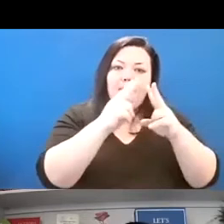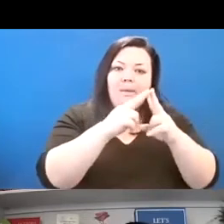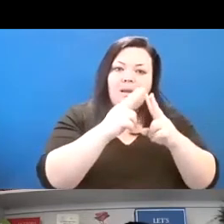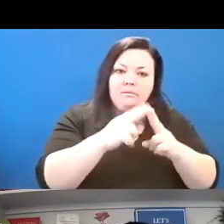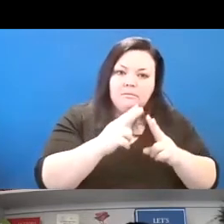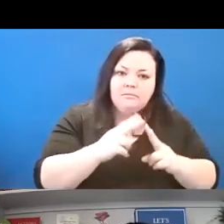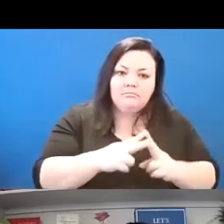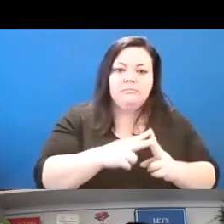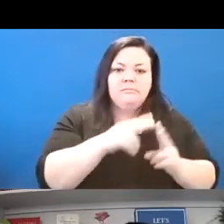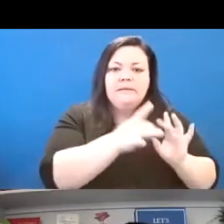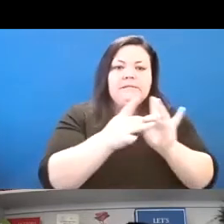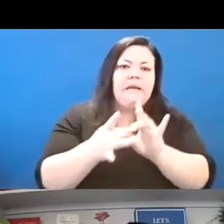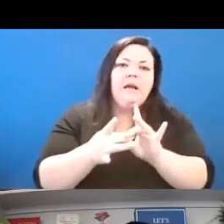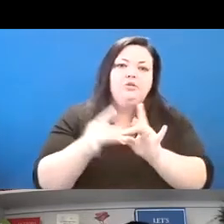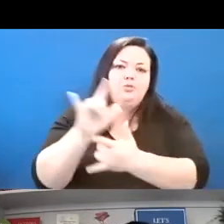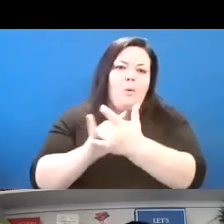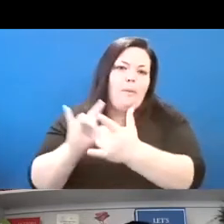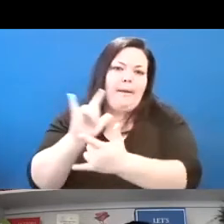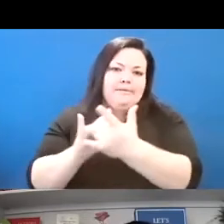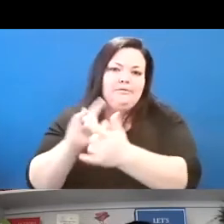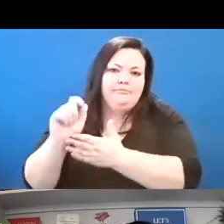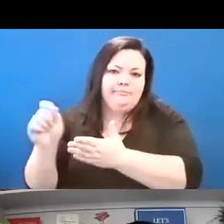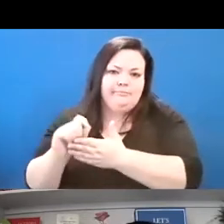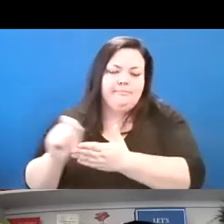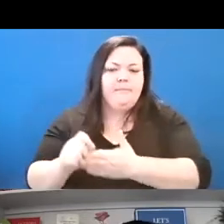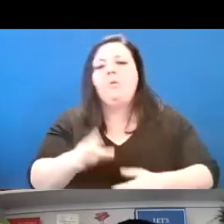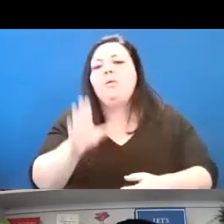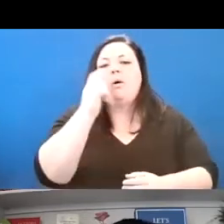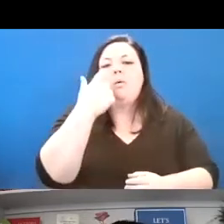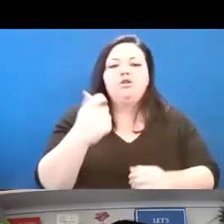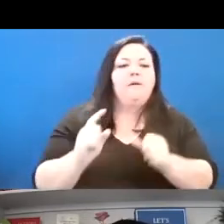to romance um we are going to watch just the first minute because it's a long video